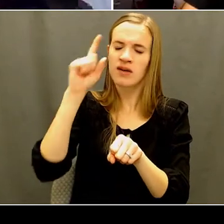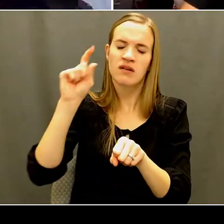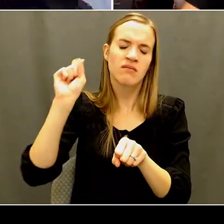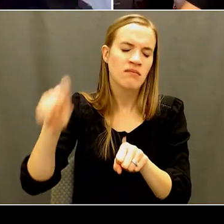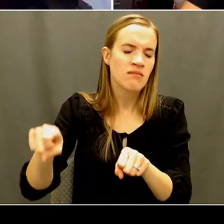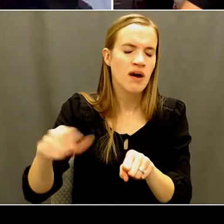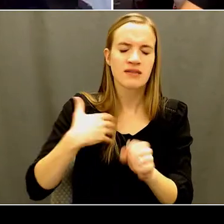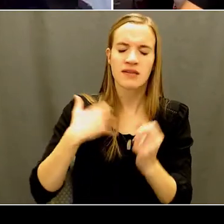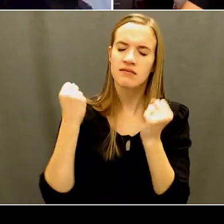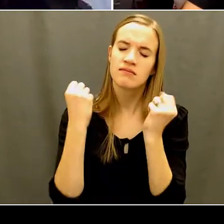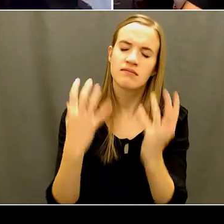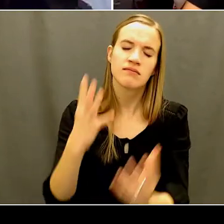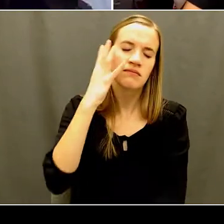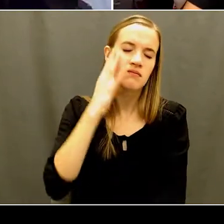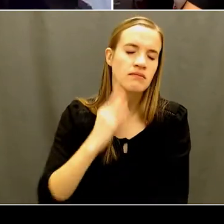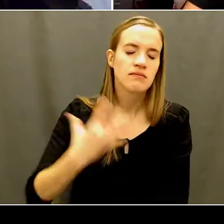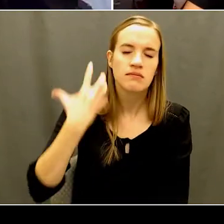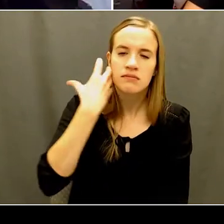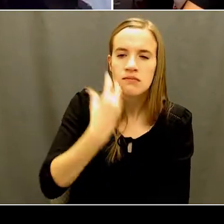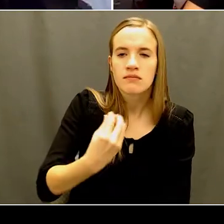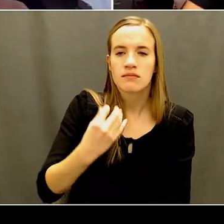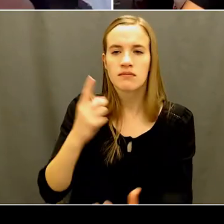Ddvisor in the Office of Disability Employment Policy, I thought would be a